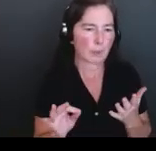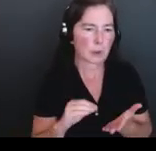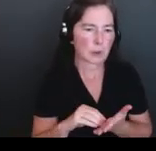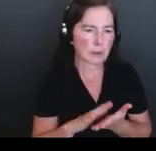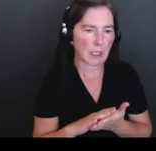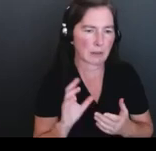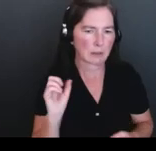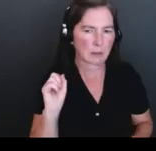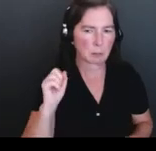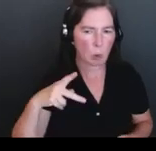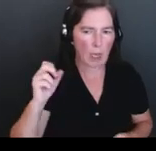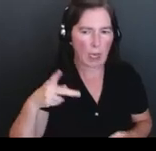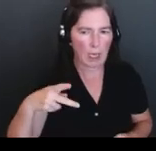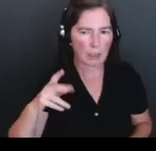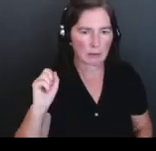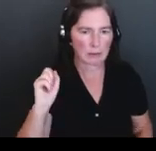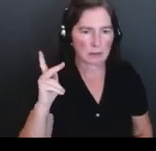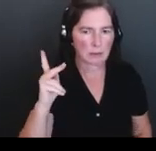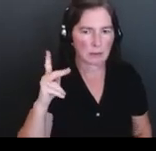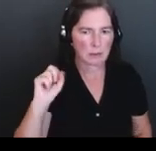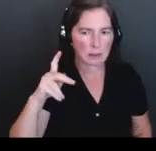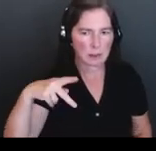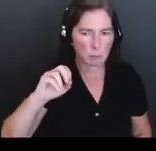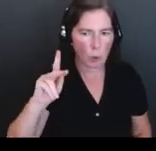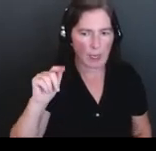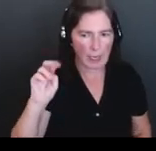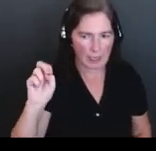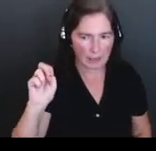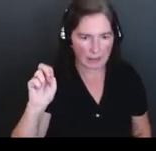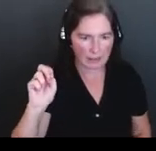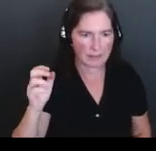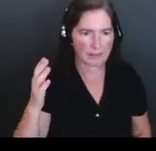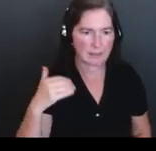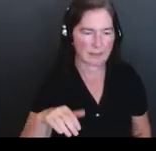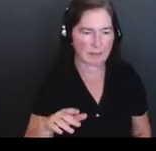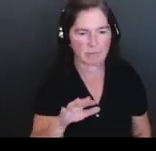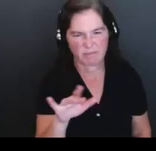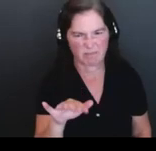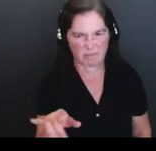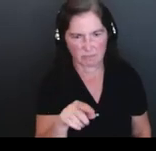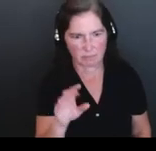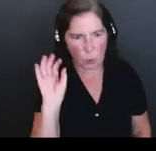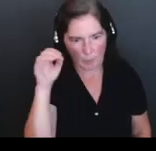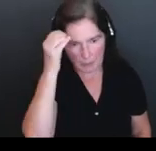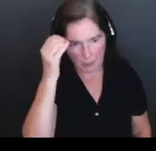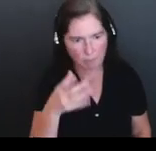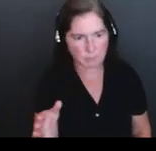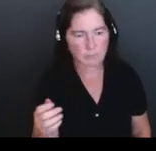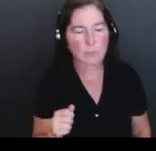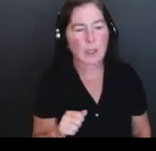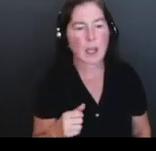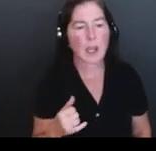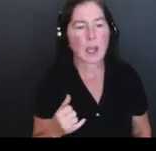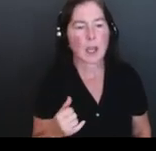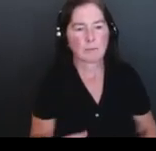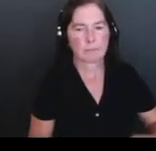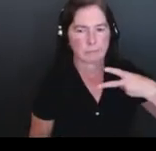And then you have the ability to add your options. As I hover over these, you see some other things showing up, and we'll talk about those in just a second.